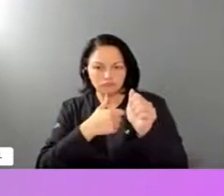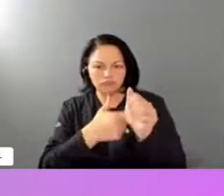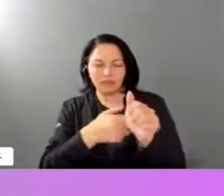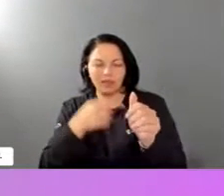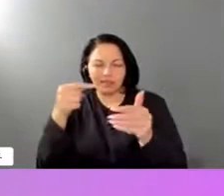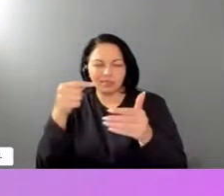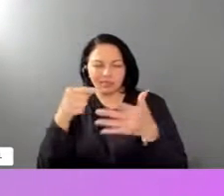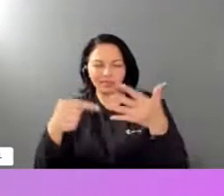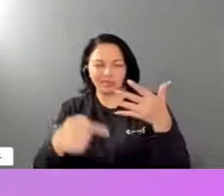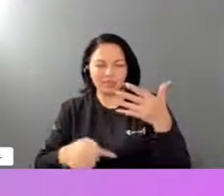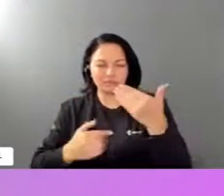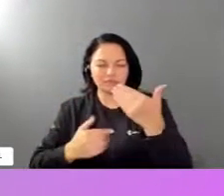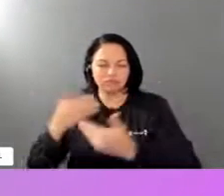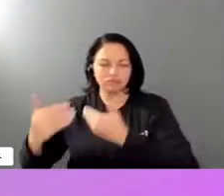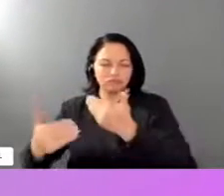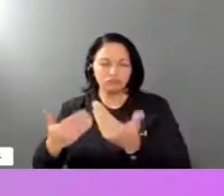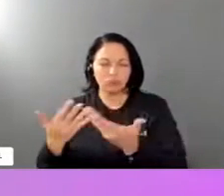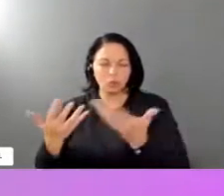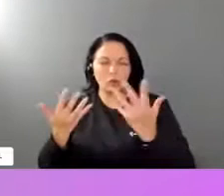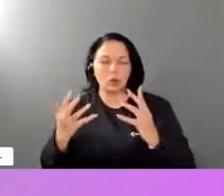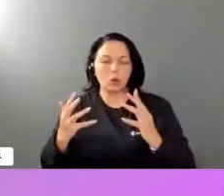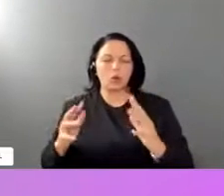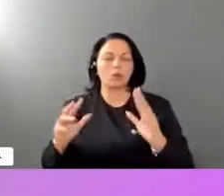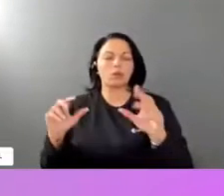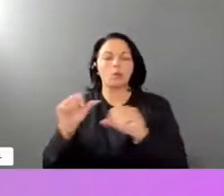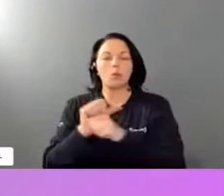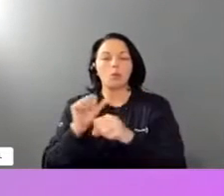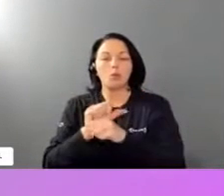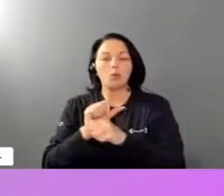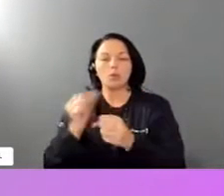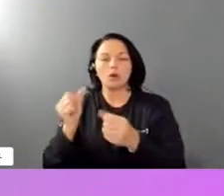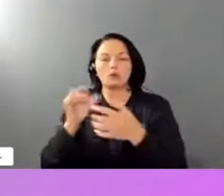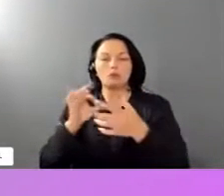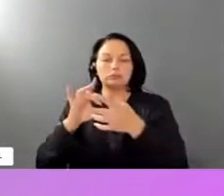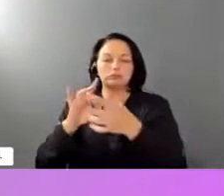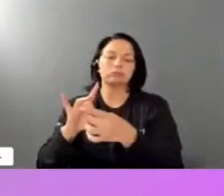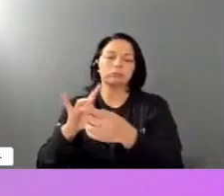customer ability test so occasionally we write something specific to one feature in order for this feature to be